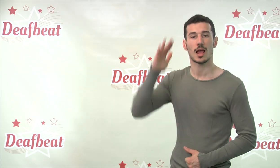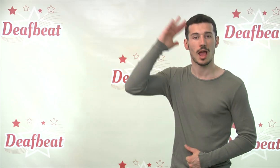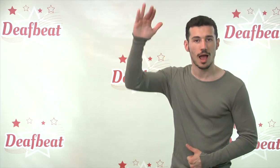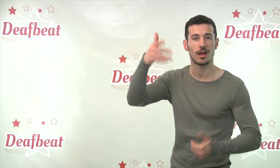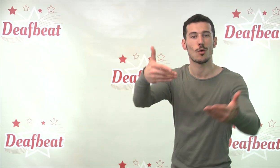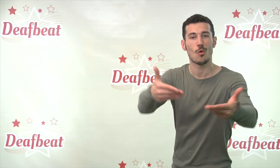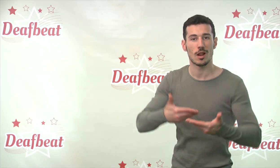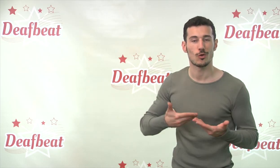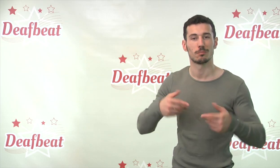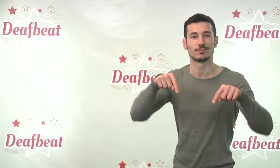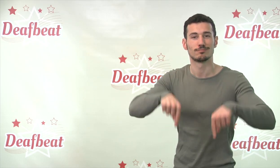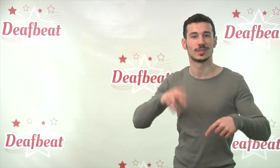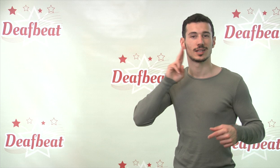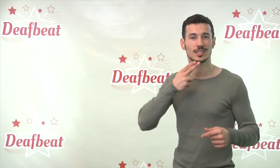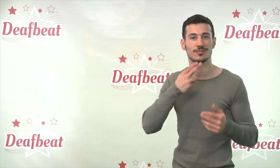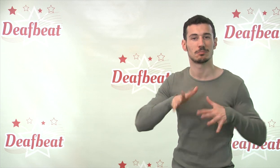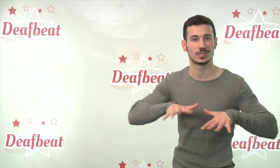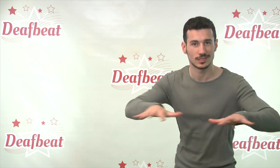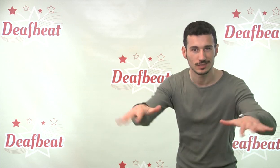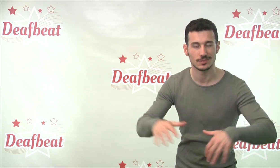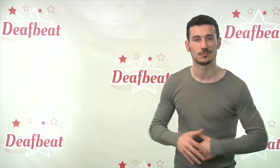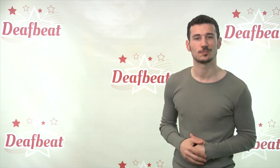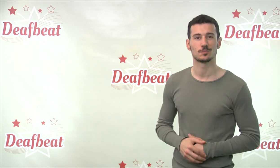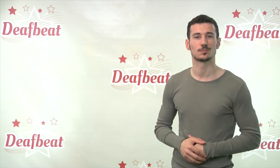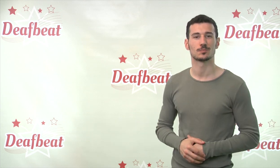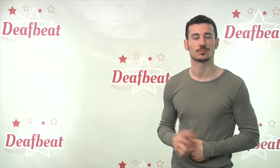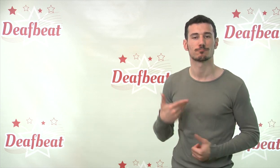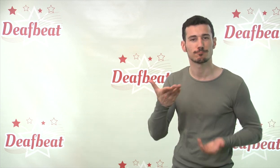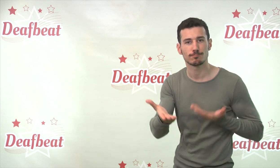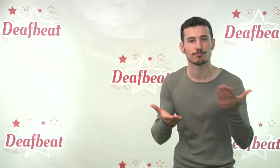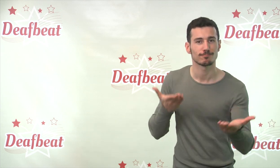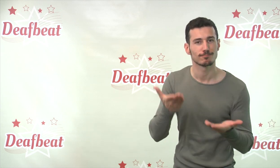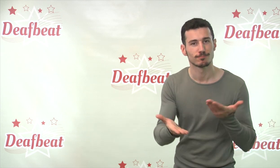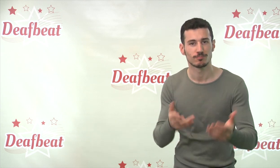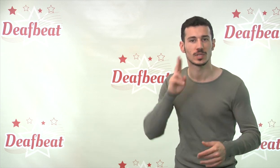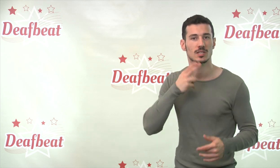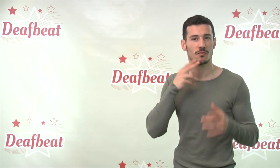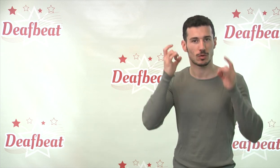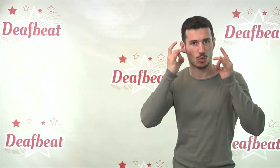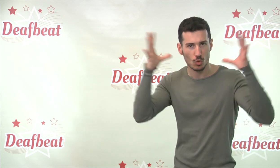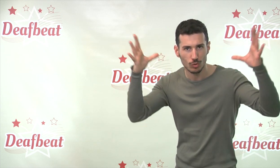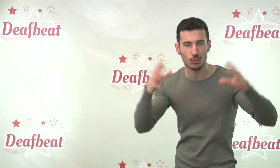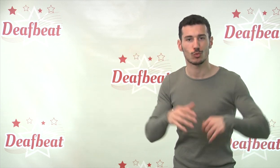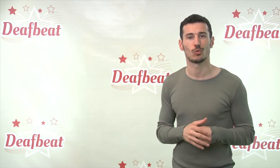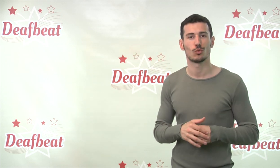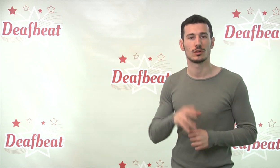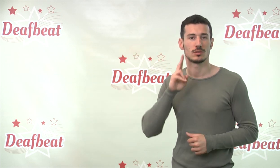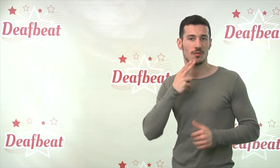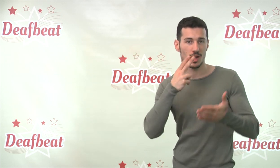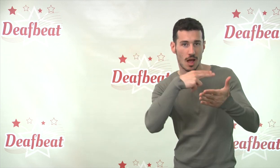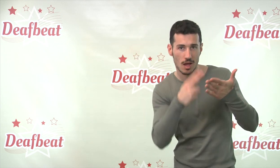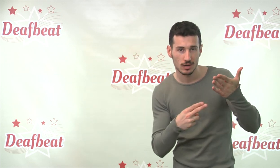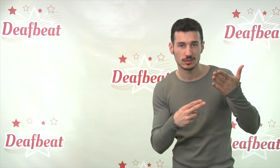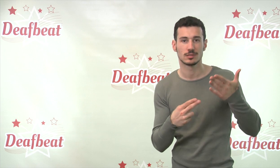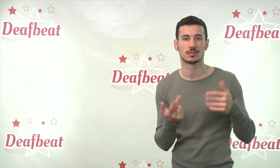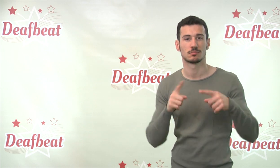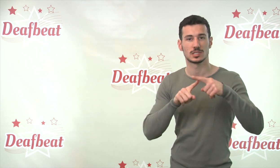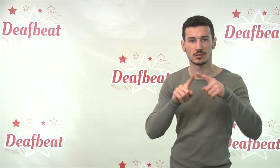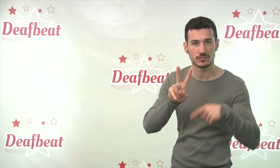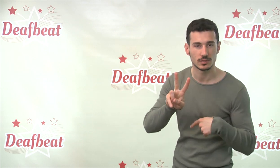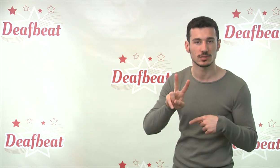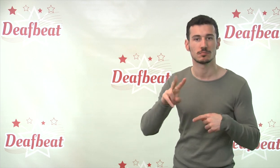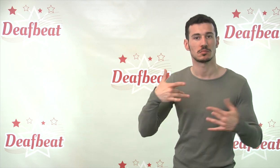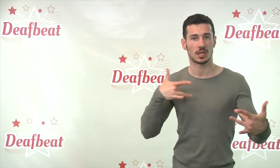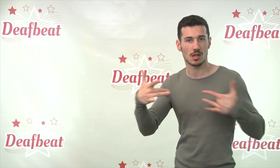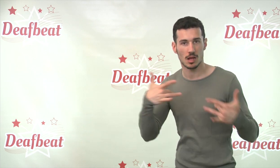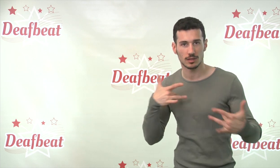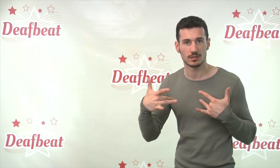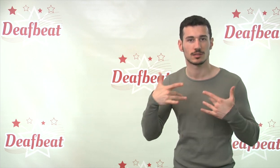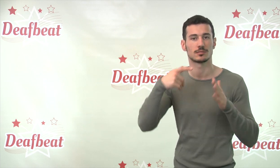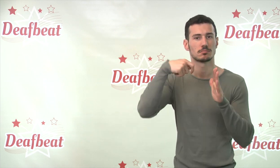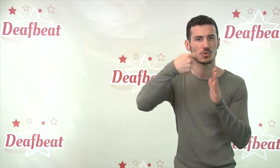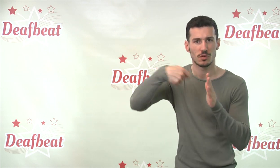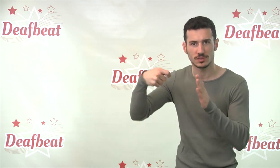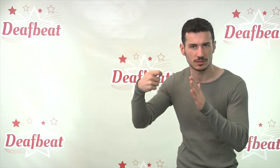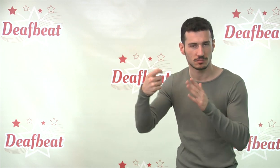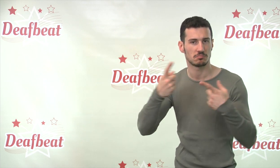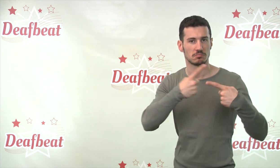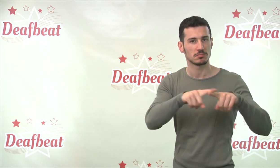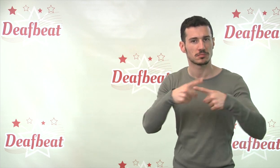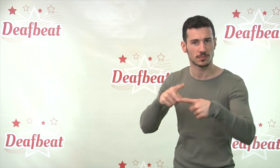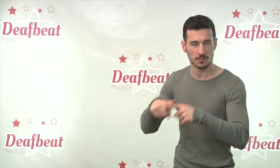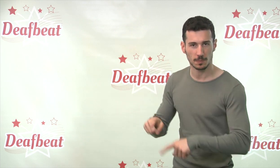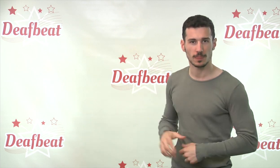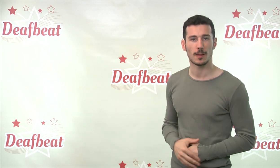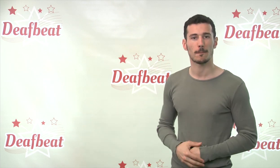Hello, Deafbeat… bringing the world of Deaf arts, theater, film, television, digital media and Deaf culture!